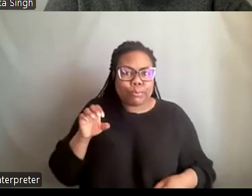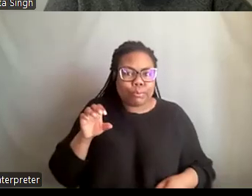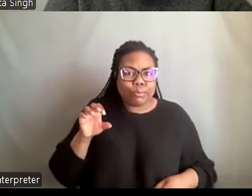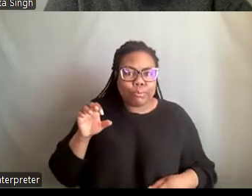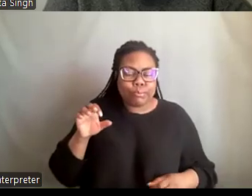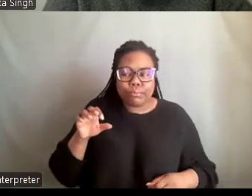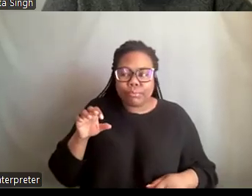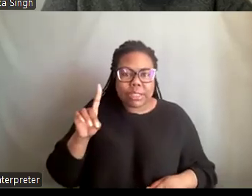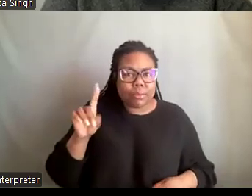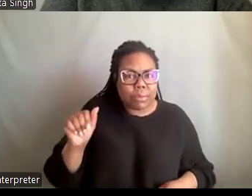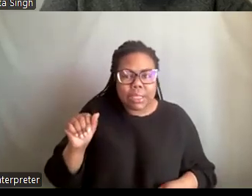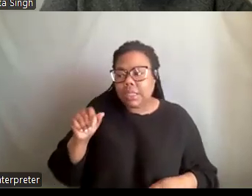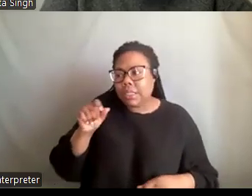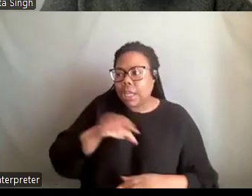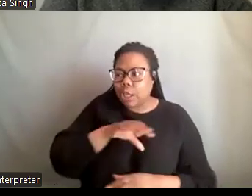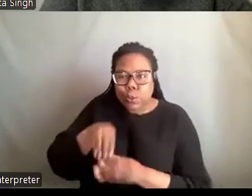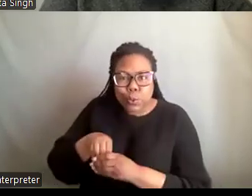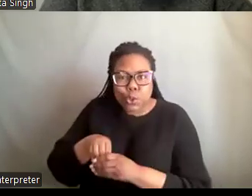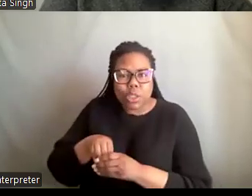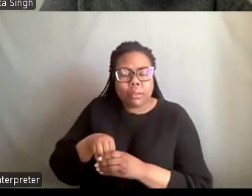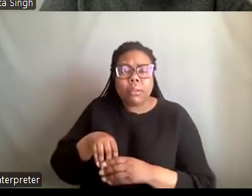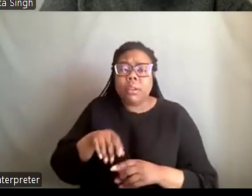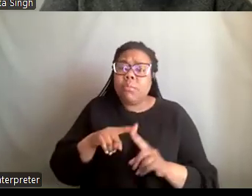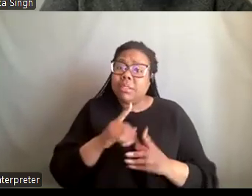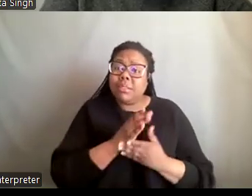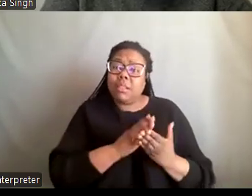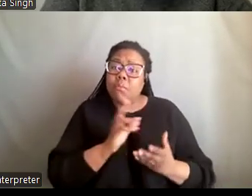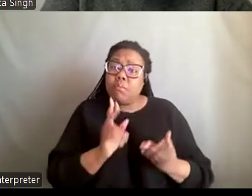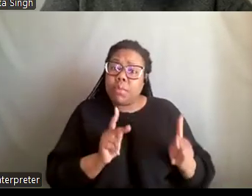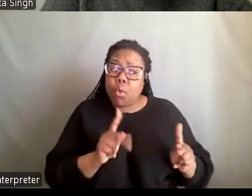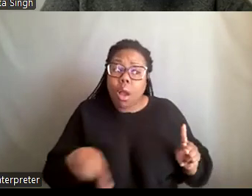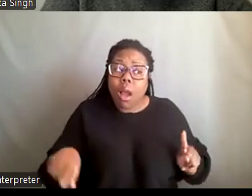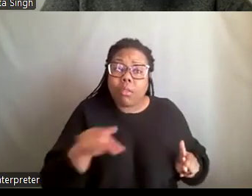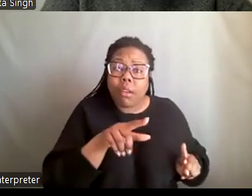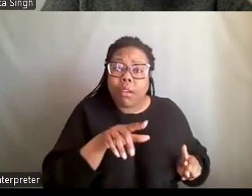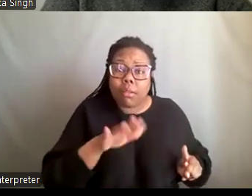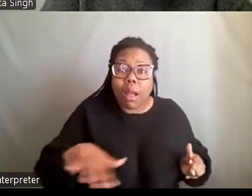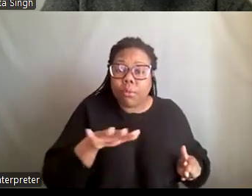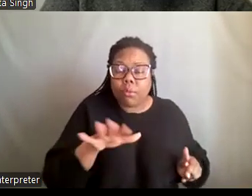to educate and build their capacity around accessibility, making sure disabled people are included,